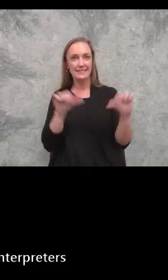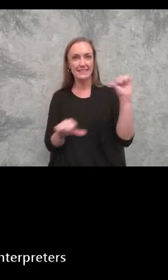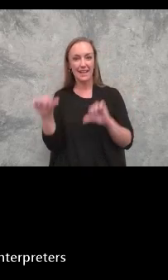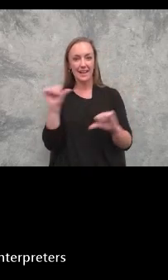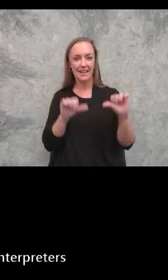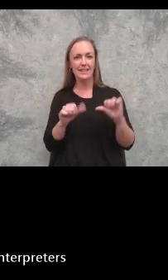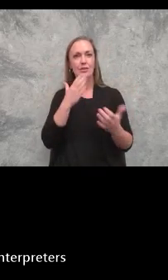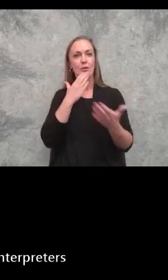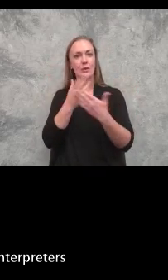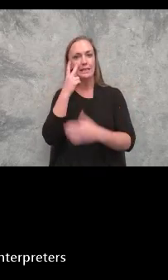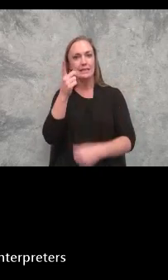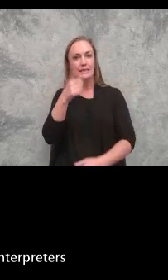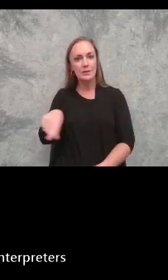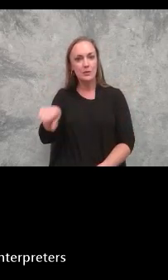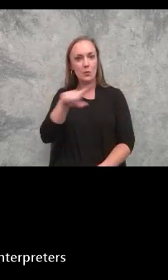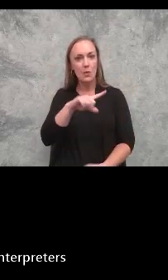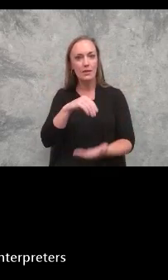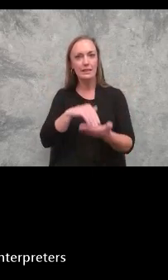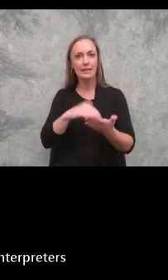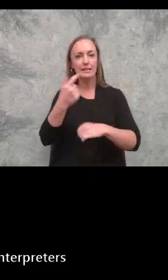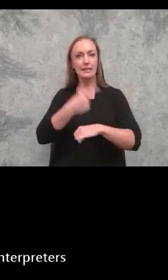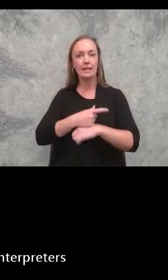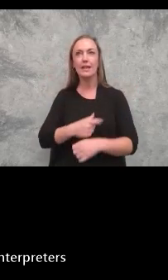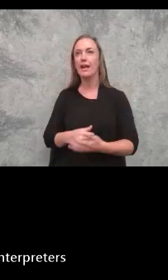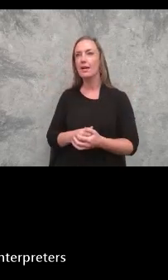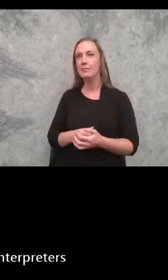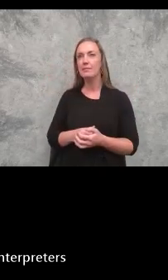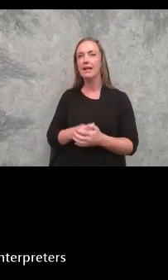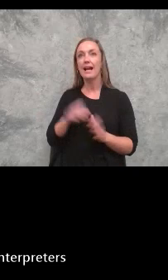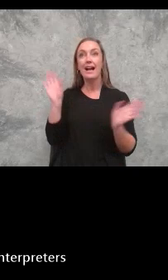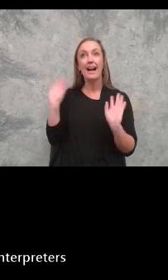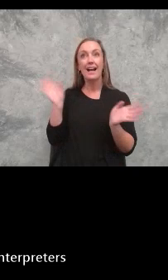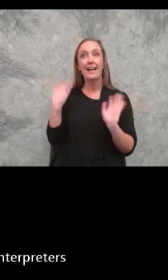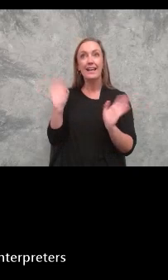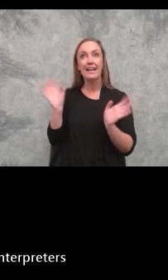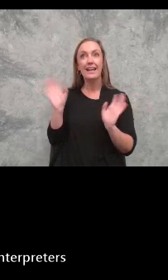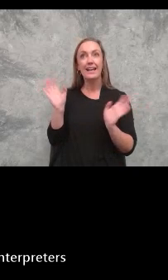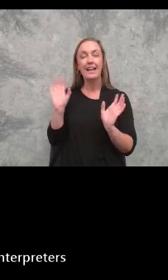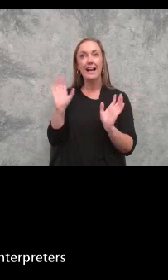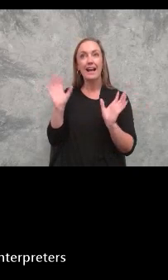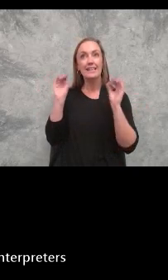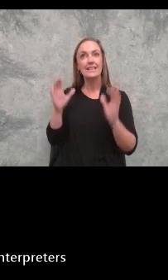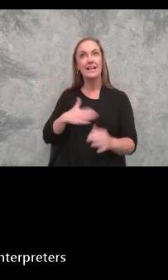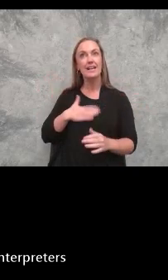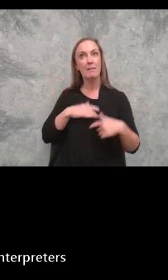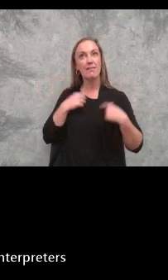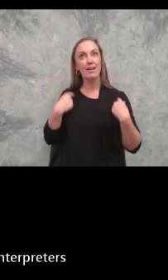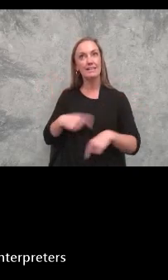It’s so good to see all of you again today.” “Hi, hi Doctor Ackerman happy Valentine's Day!”